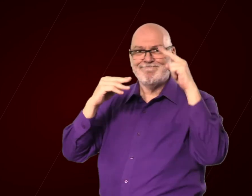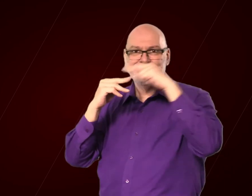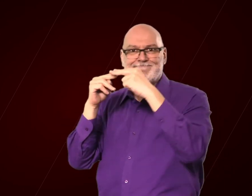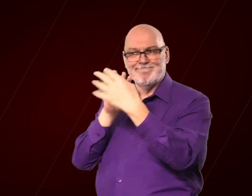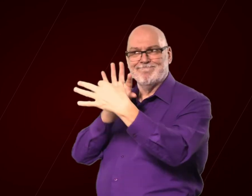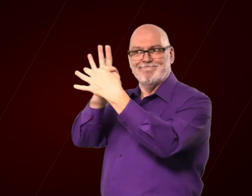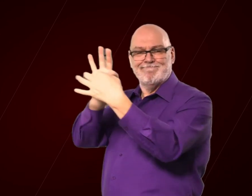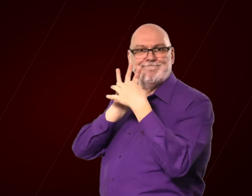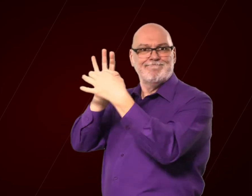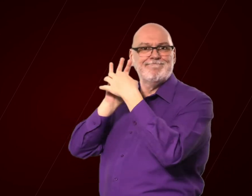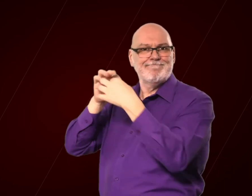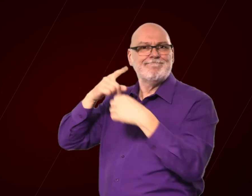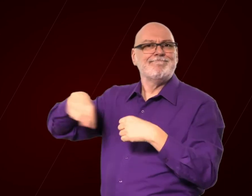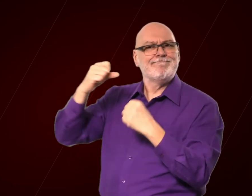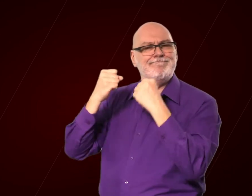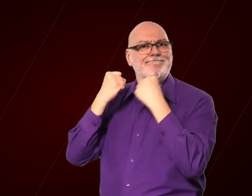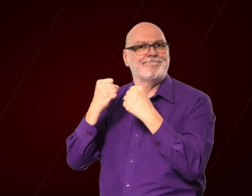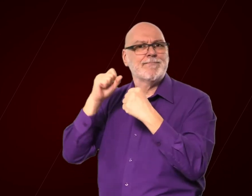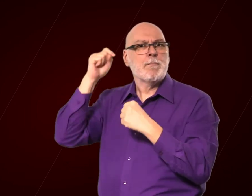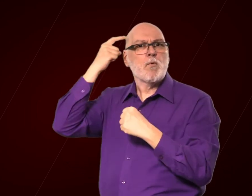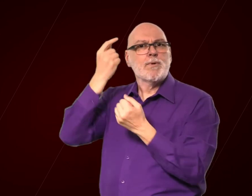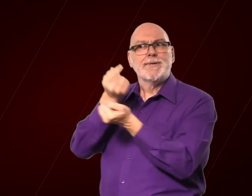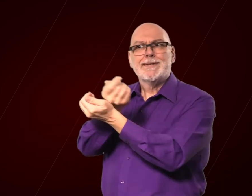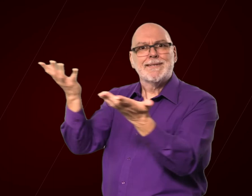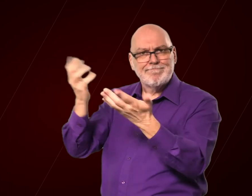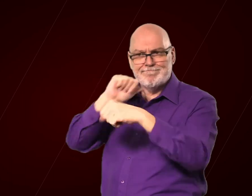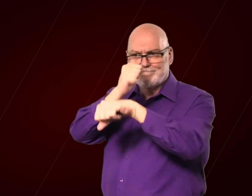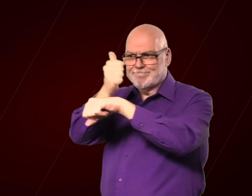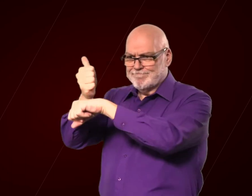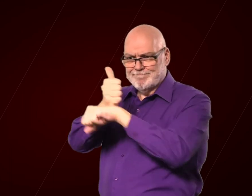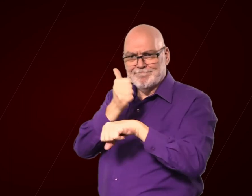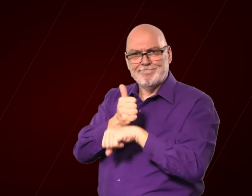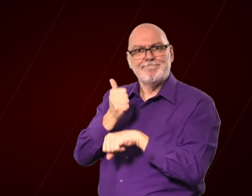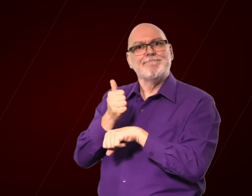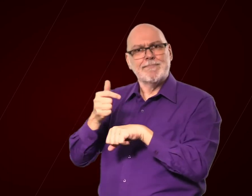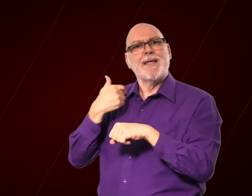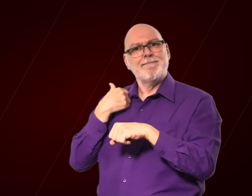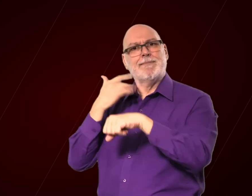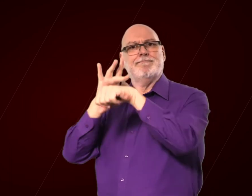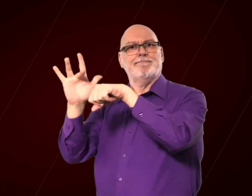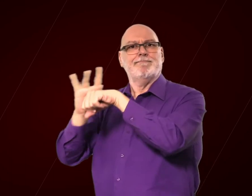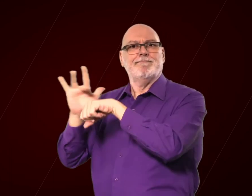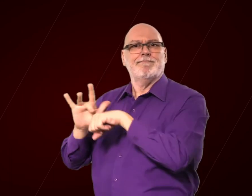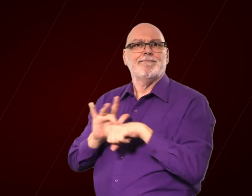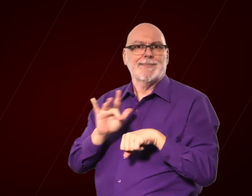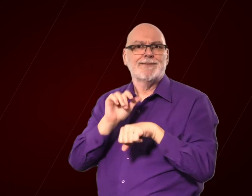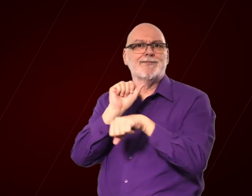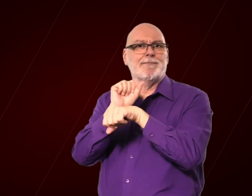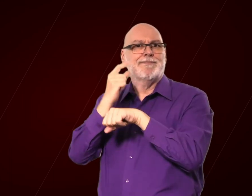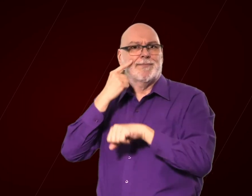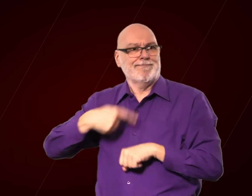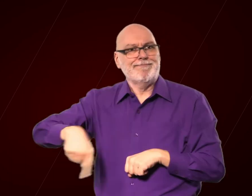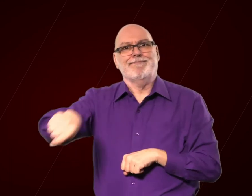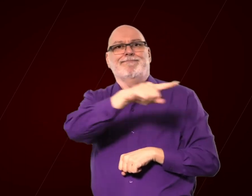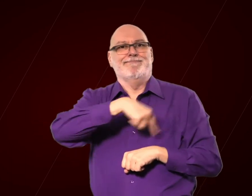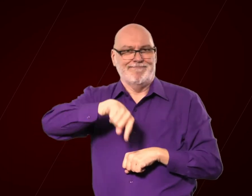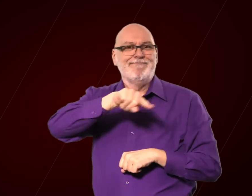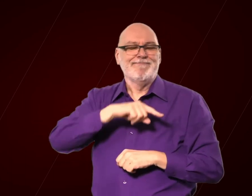to strengthen employment pathways and fill current job vacancies.